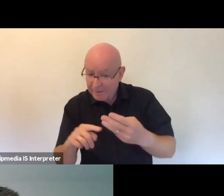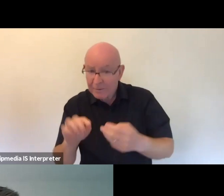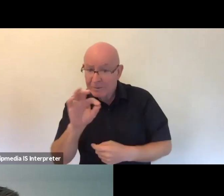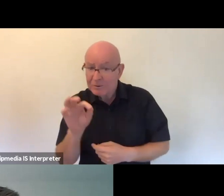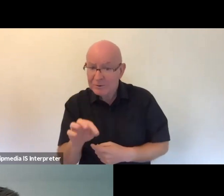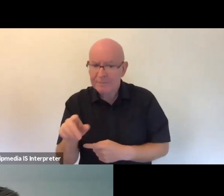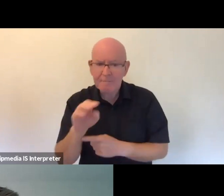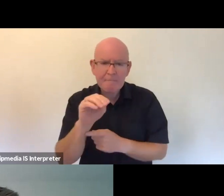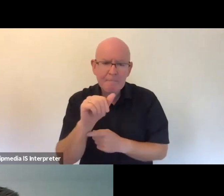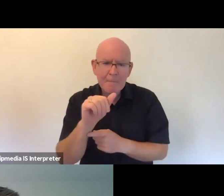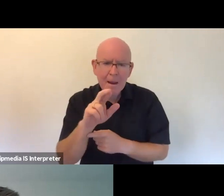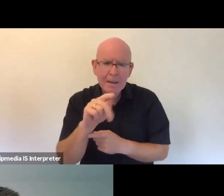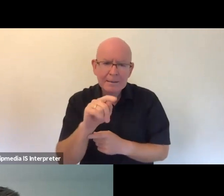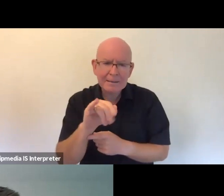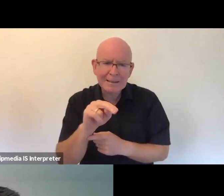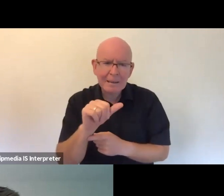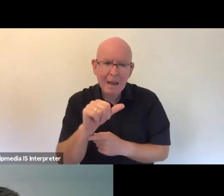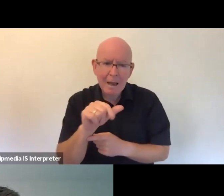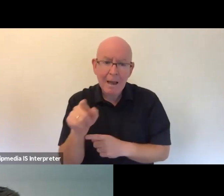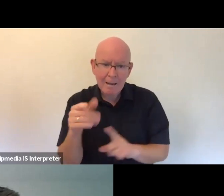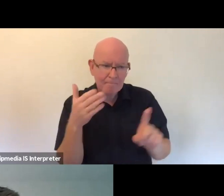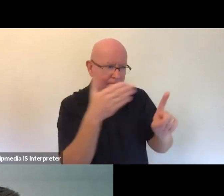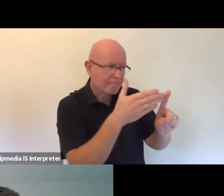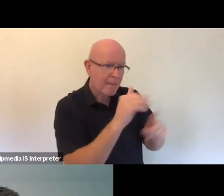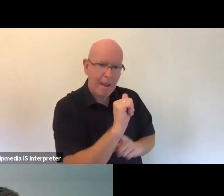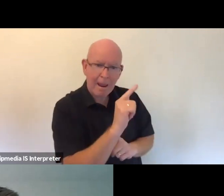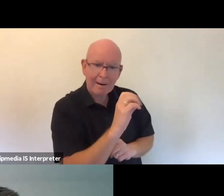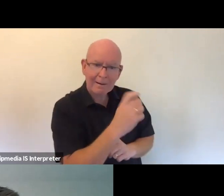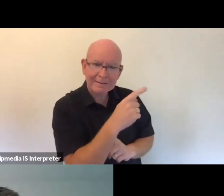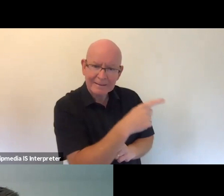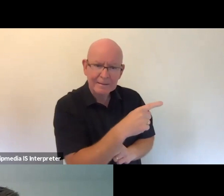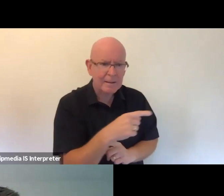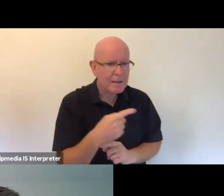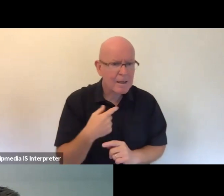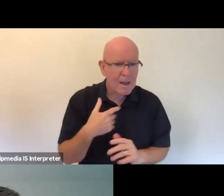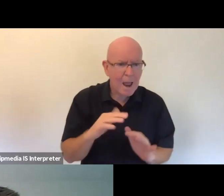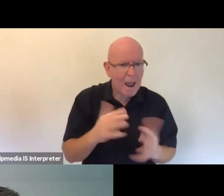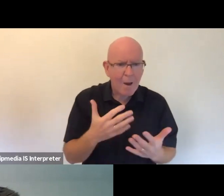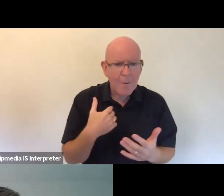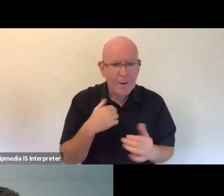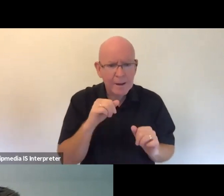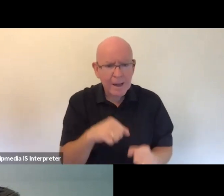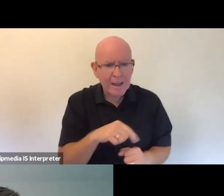not just lower and middle income countries. When we advocate to governments or as we, in Save The Children,